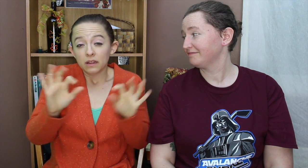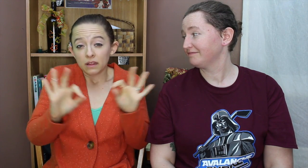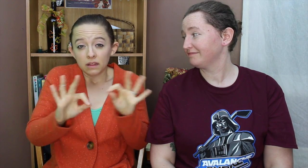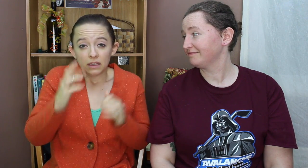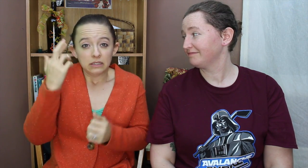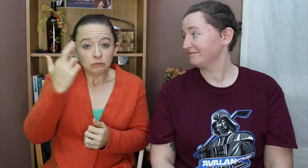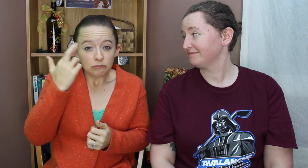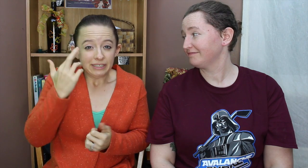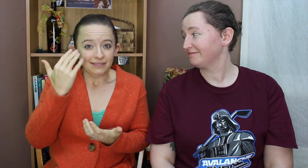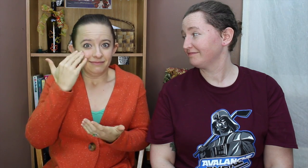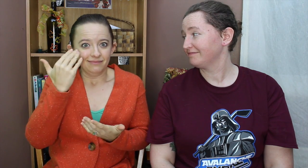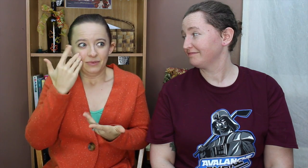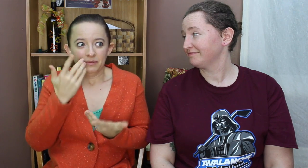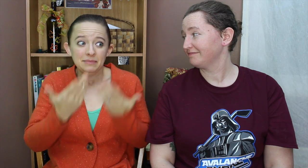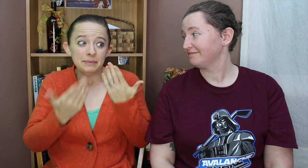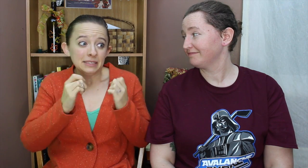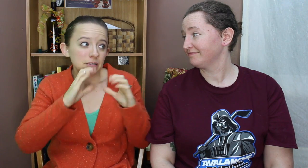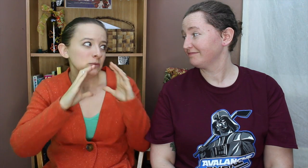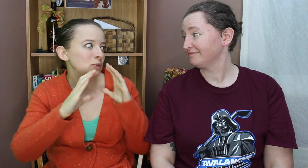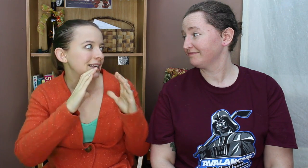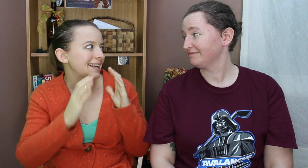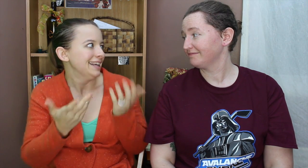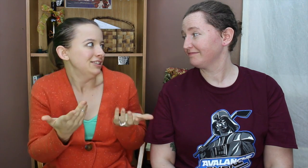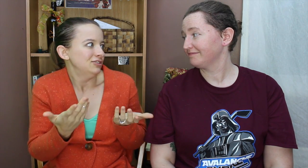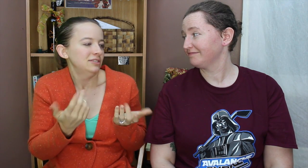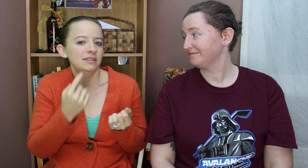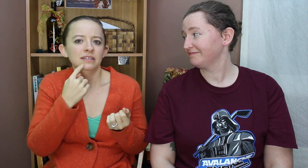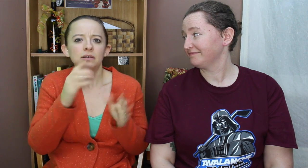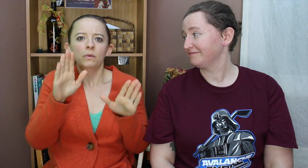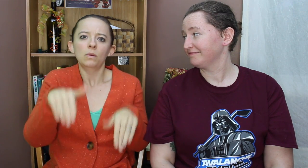a job! It's really for such insignificant reasons. You know,